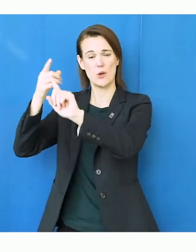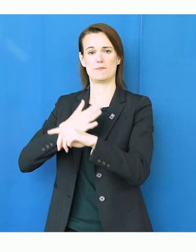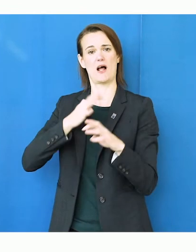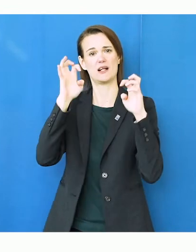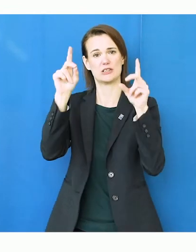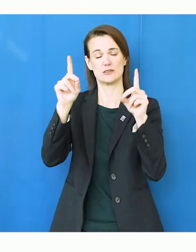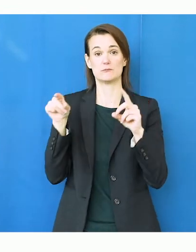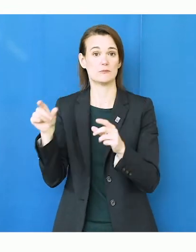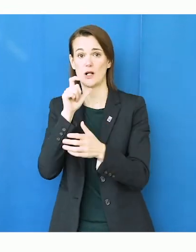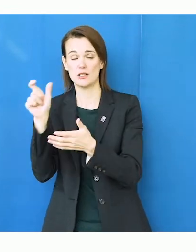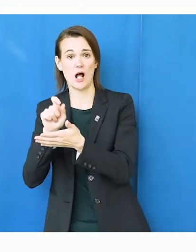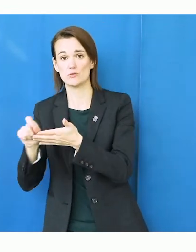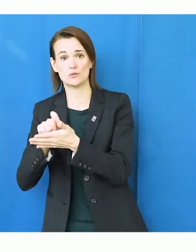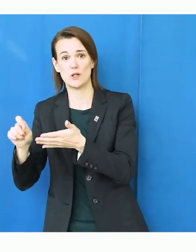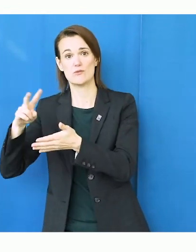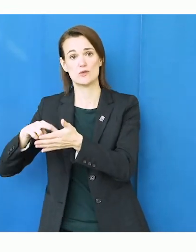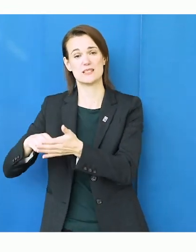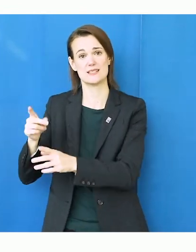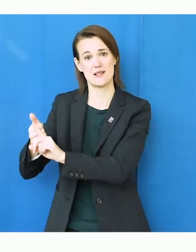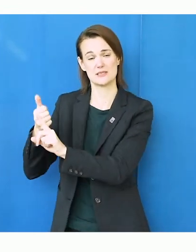They invested all that they had to make sure that I got a quality education.